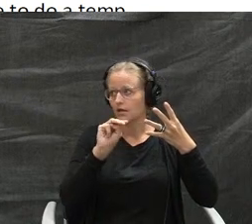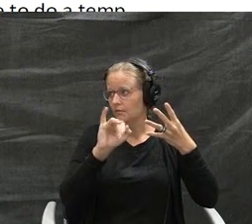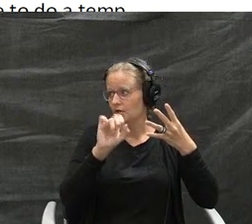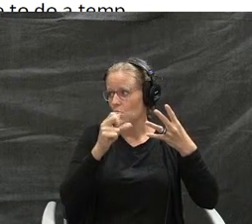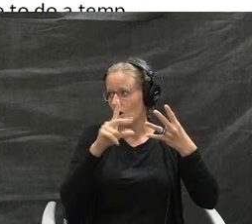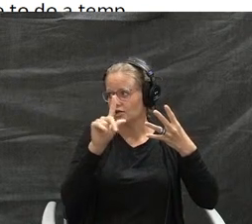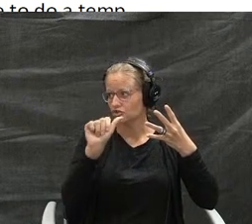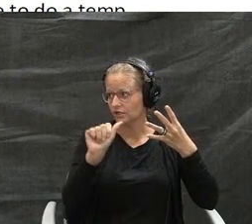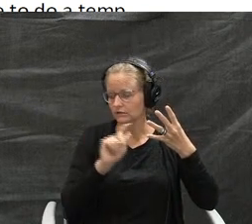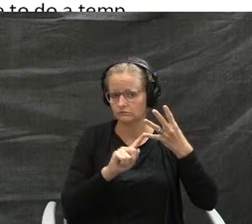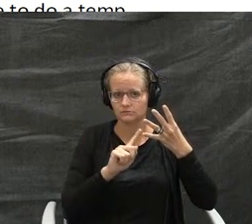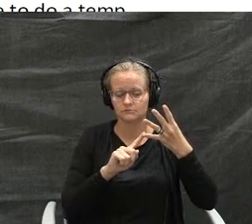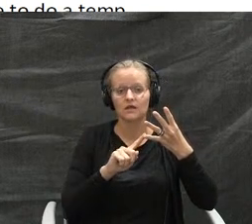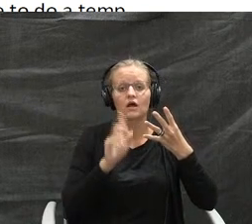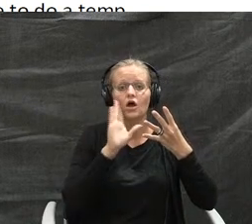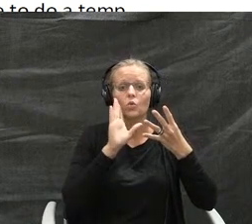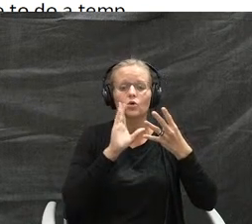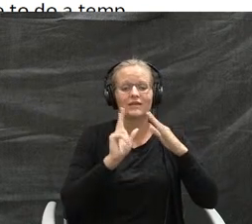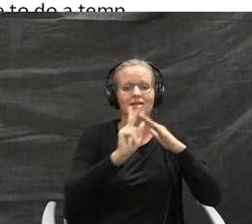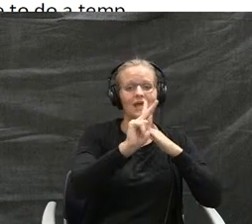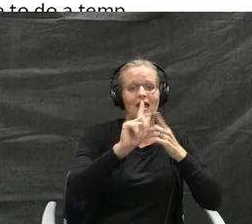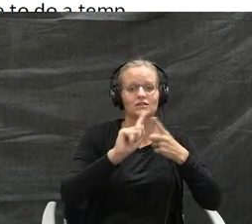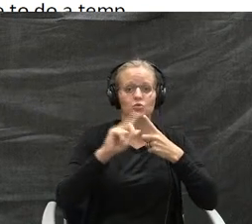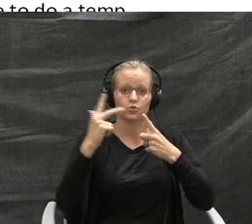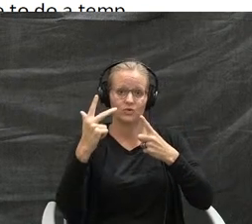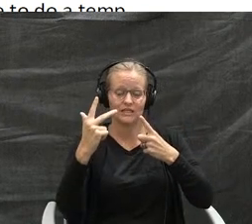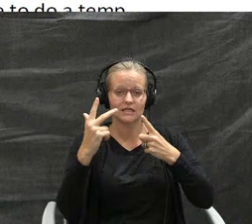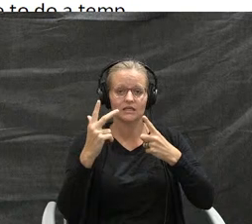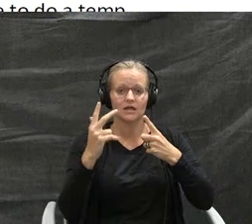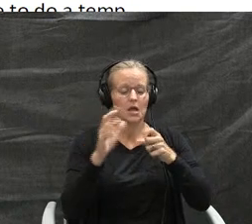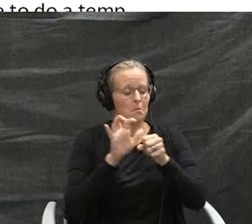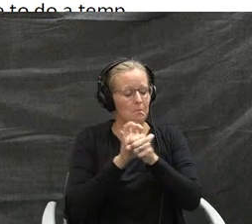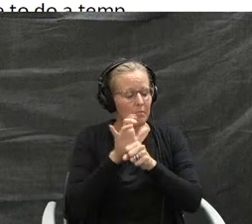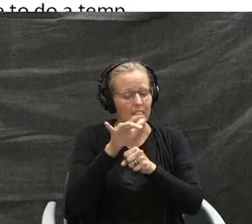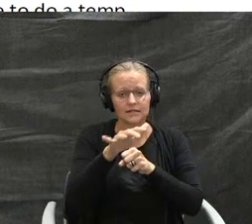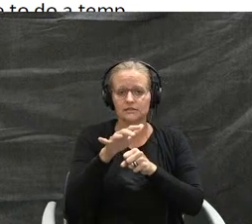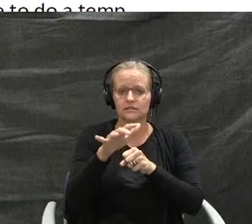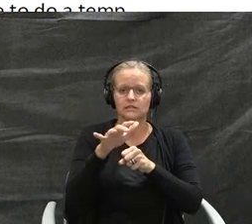of room on those, because we've pretty much cut the ridership in